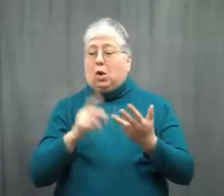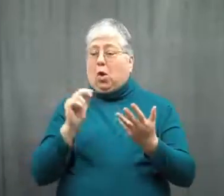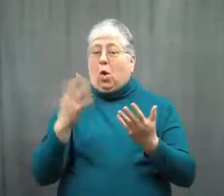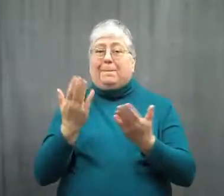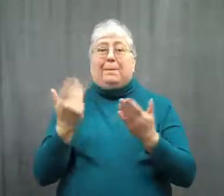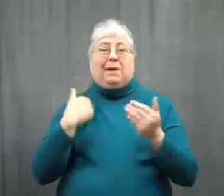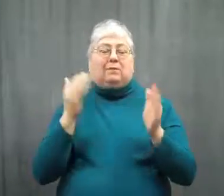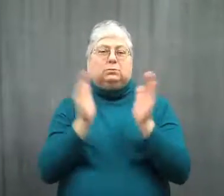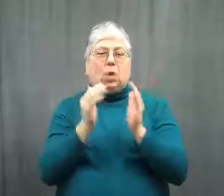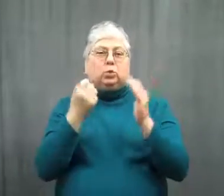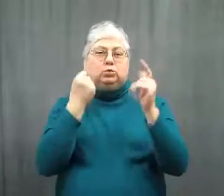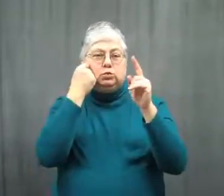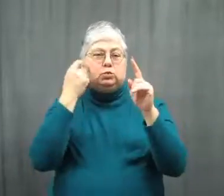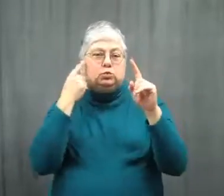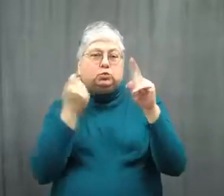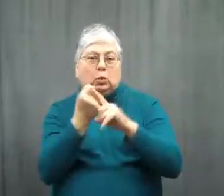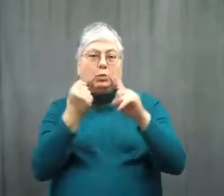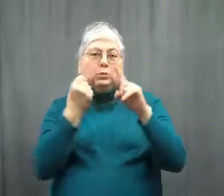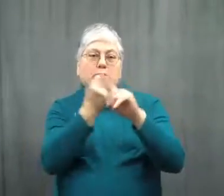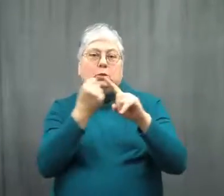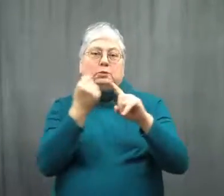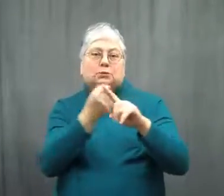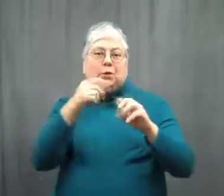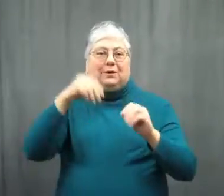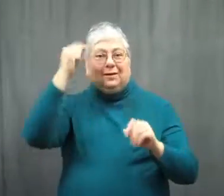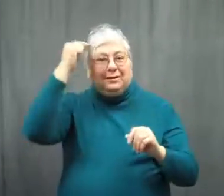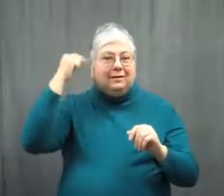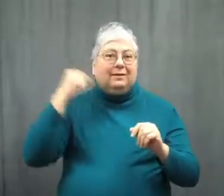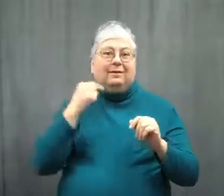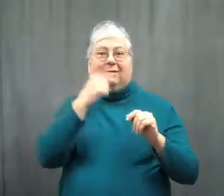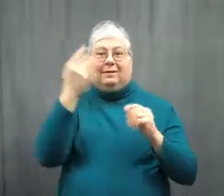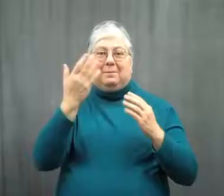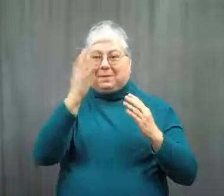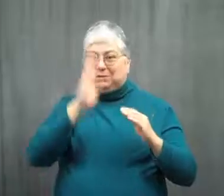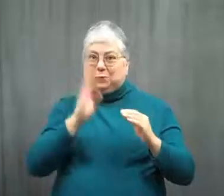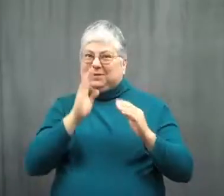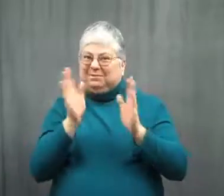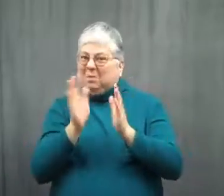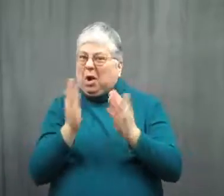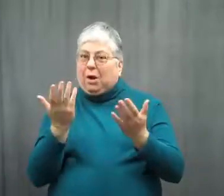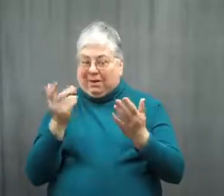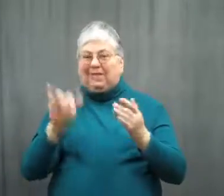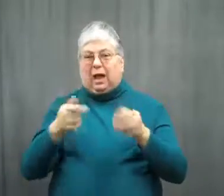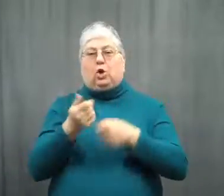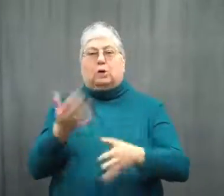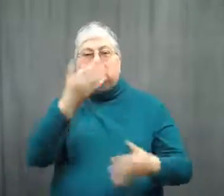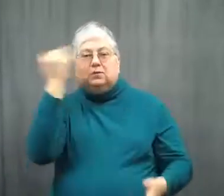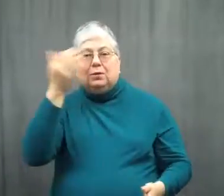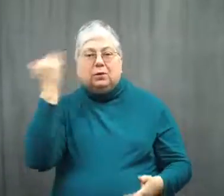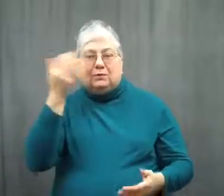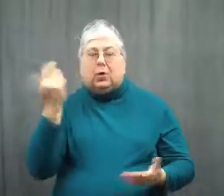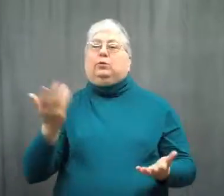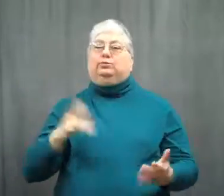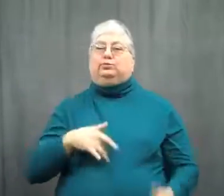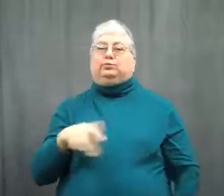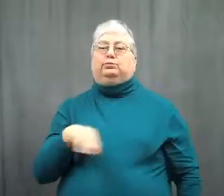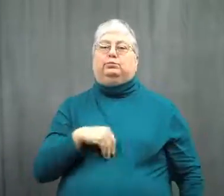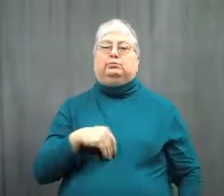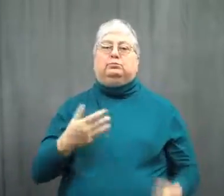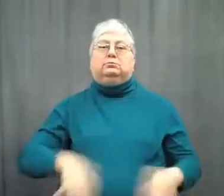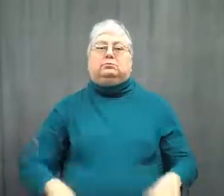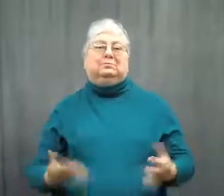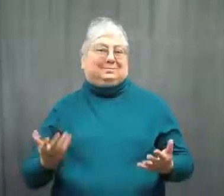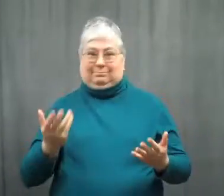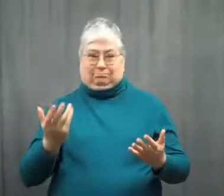or it could be small strokes that caused the forgetfulness after all.